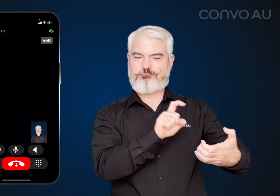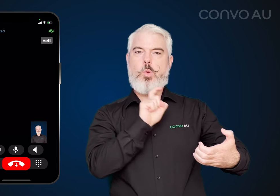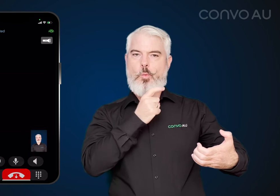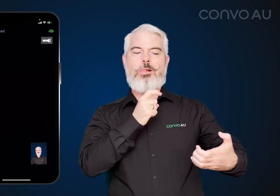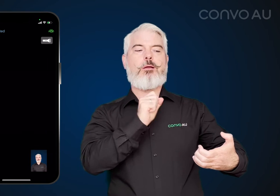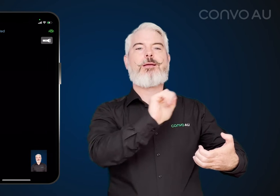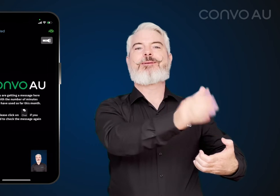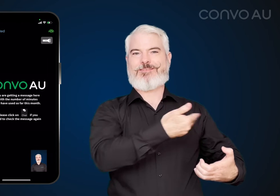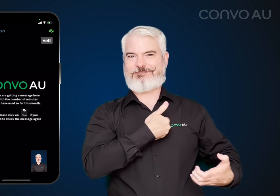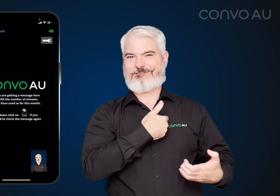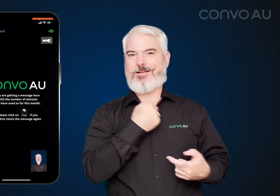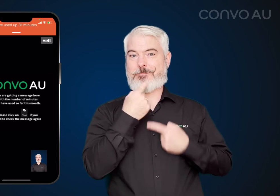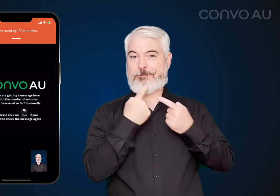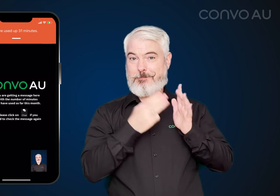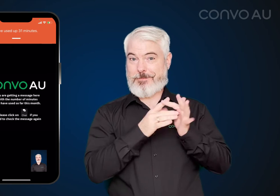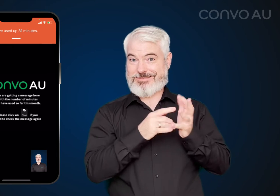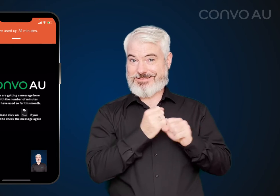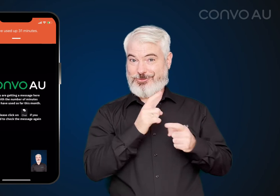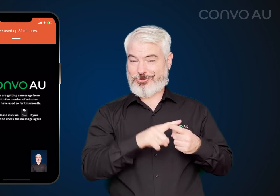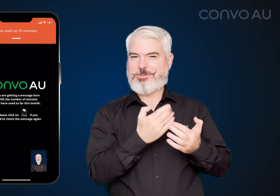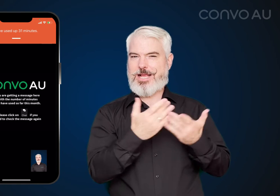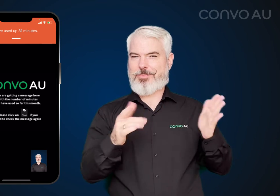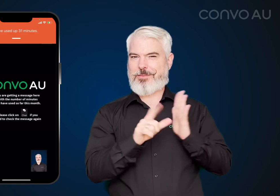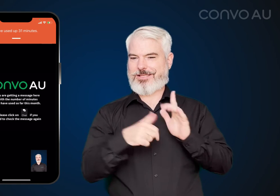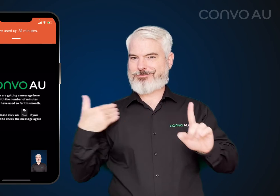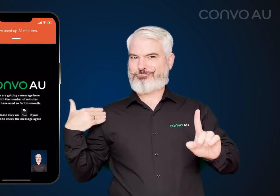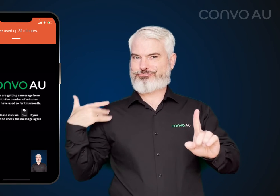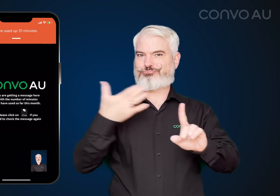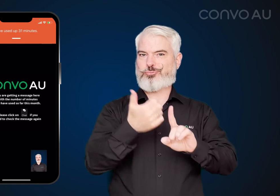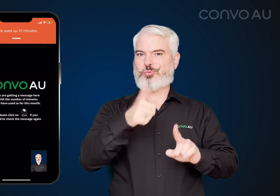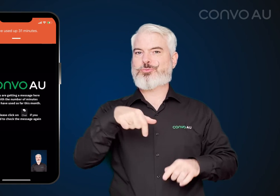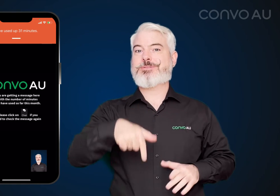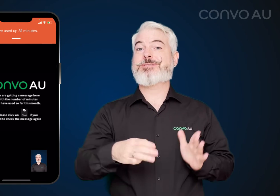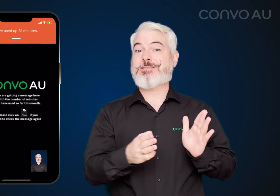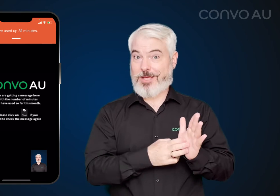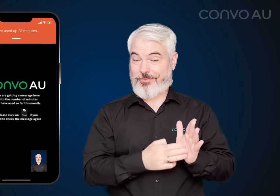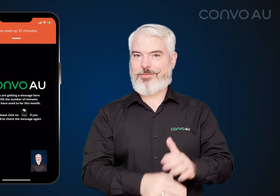and you will get a message in the app telling you how many minutes you have used so far this month.